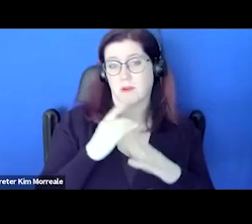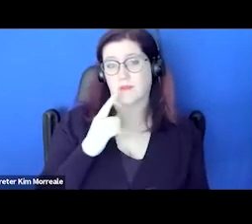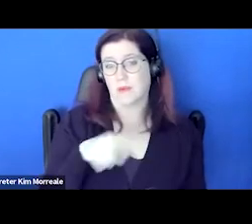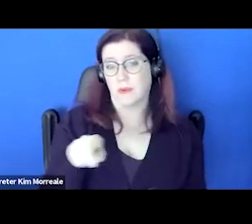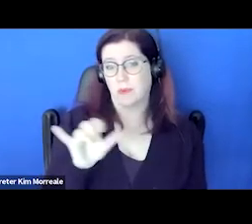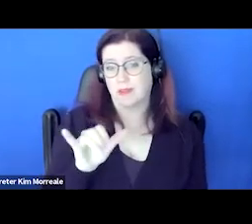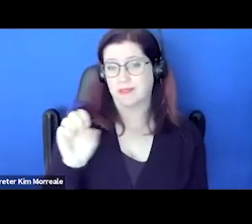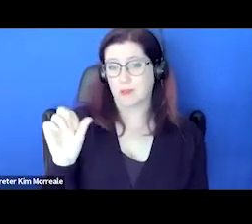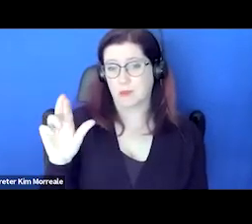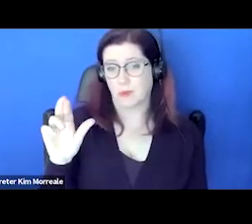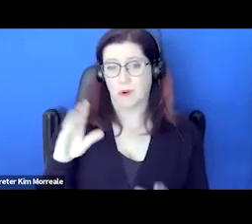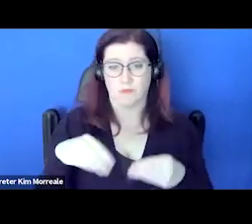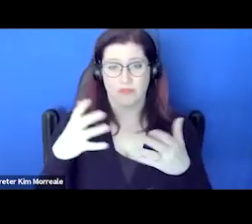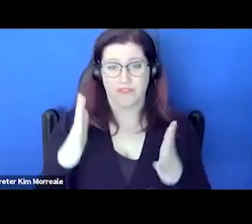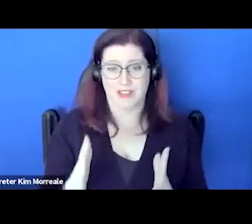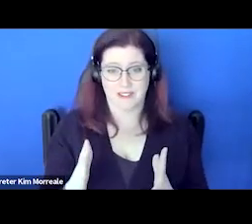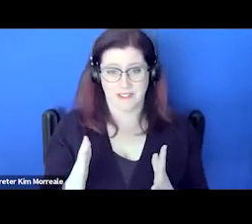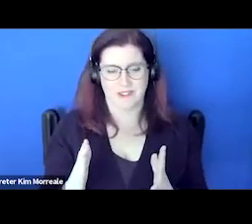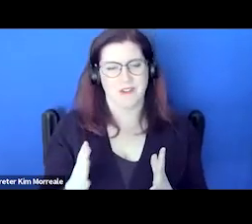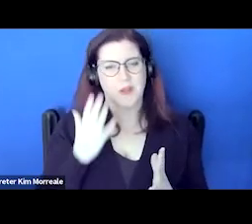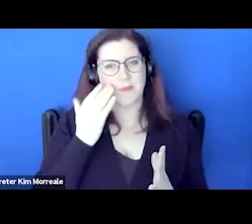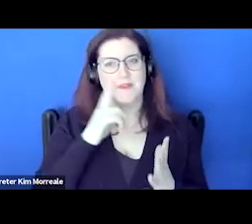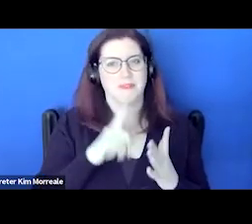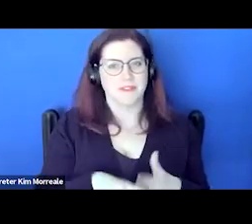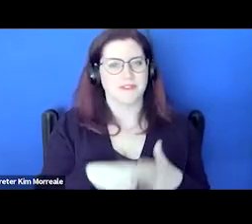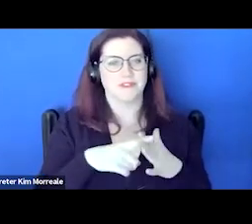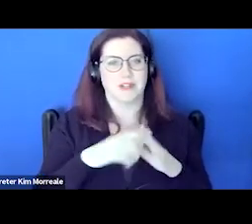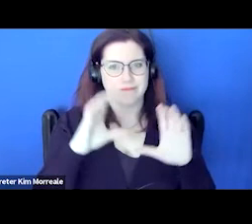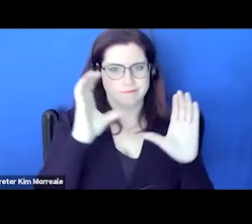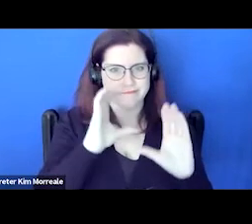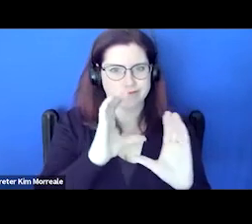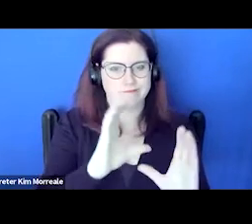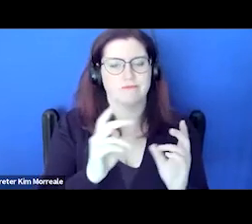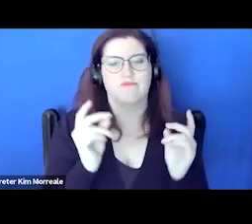because you need to start that search right away and you need to learn,